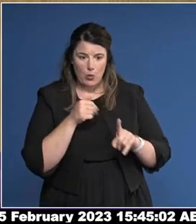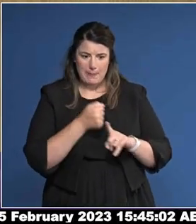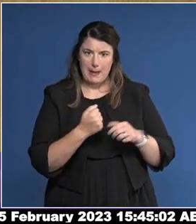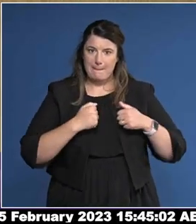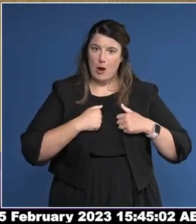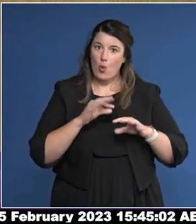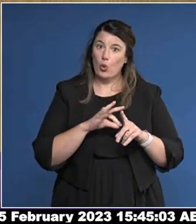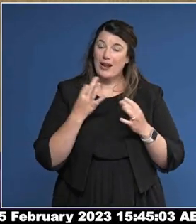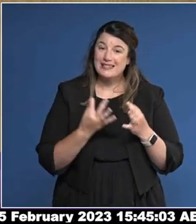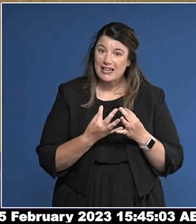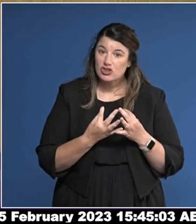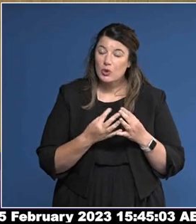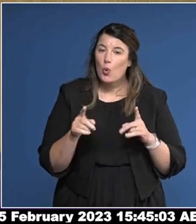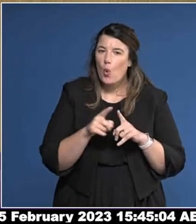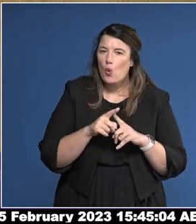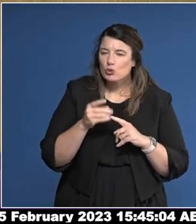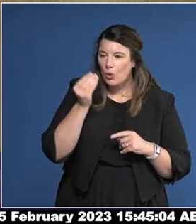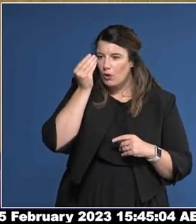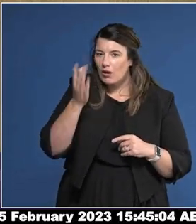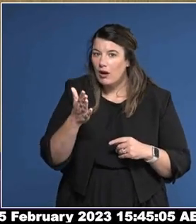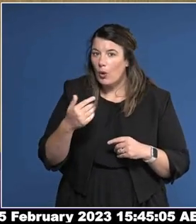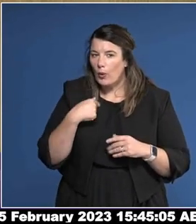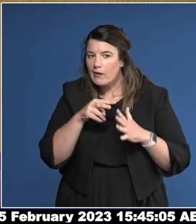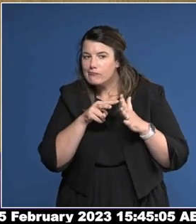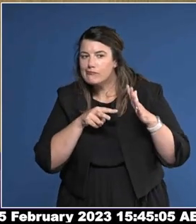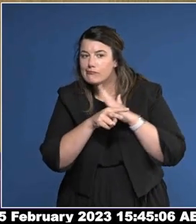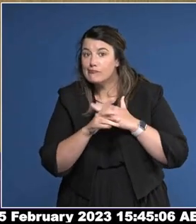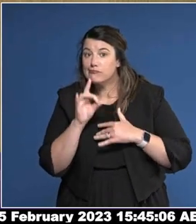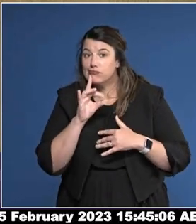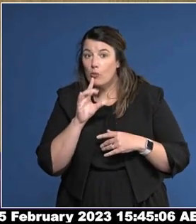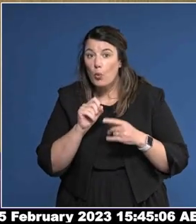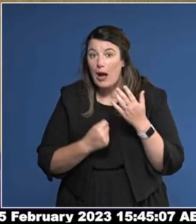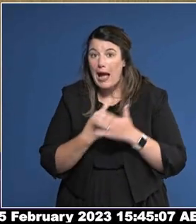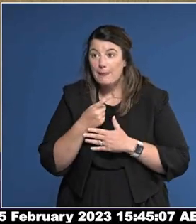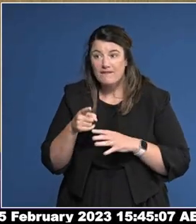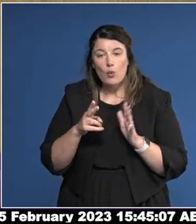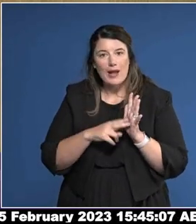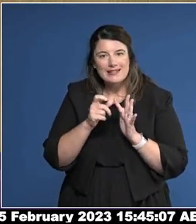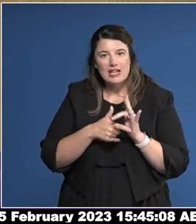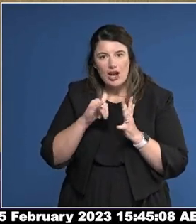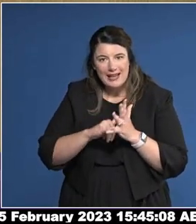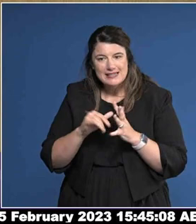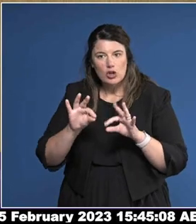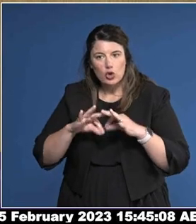about what we think the Commission might do in terms of the recommendations they made around the practice standard, around additional regulation.